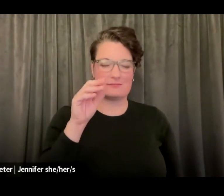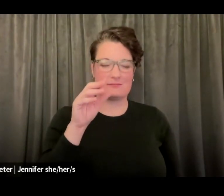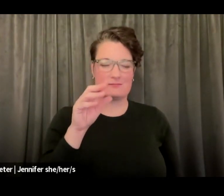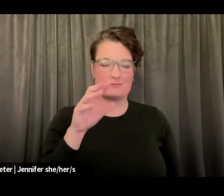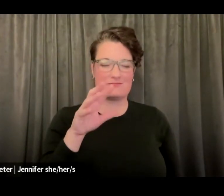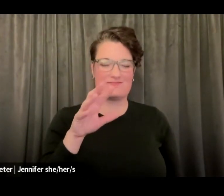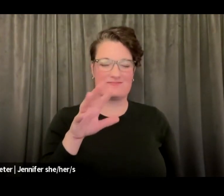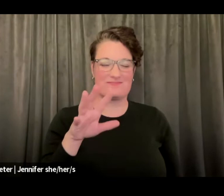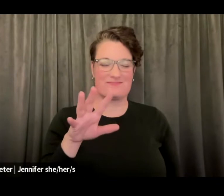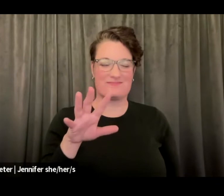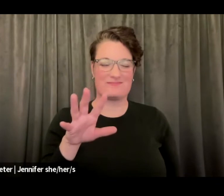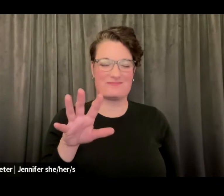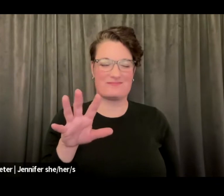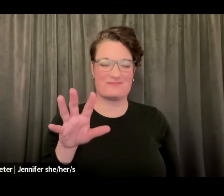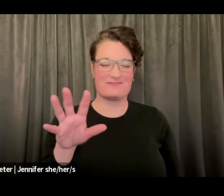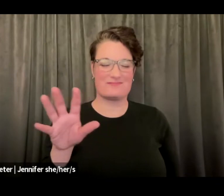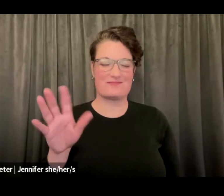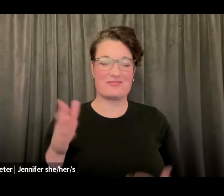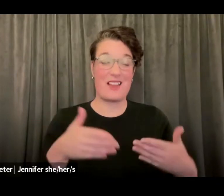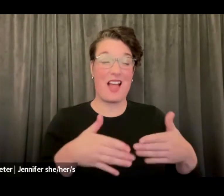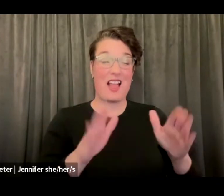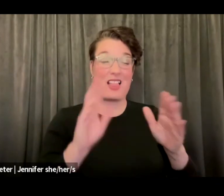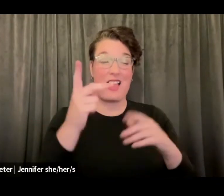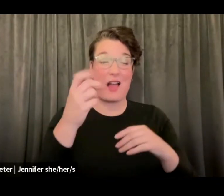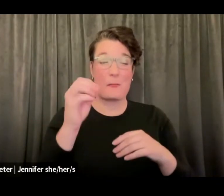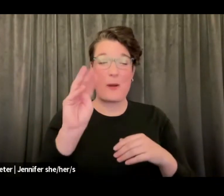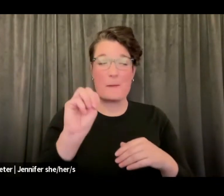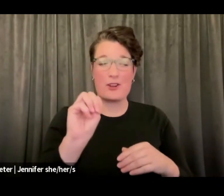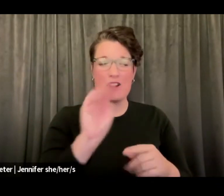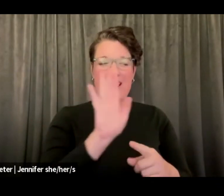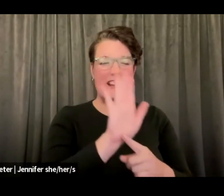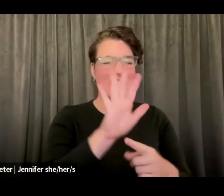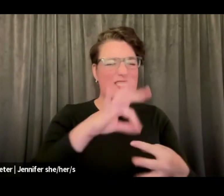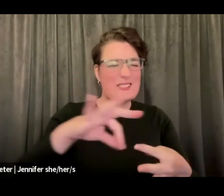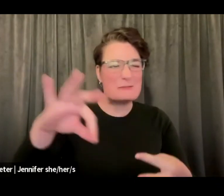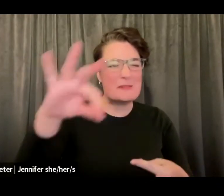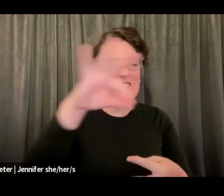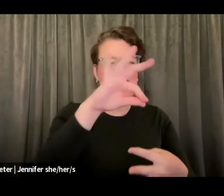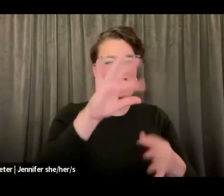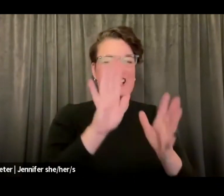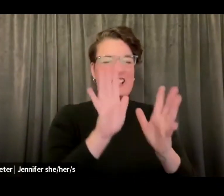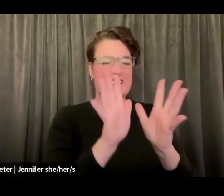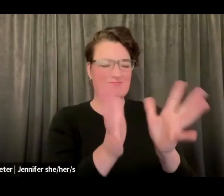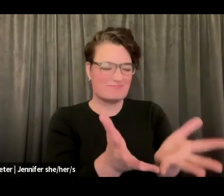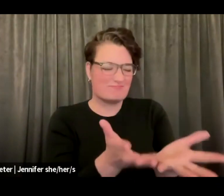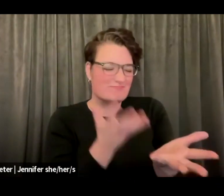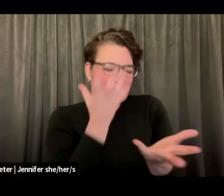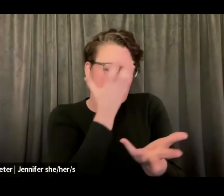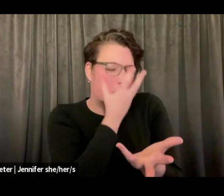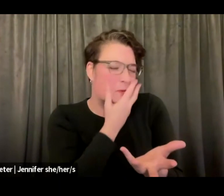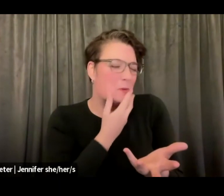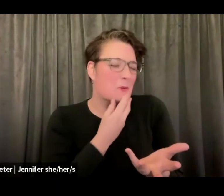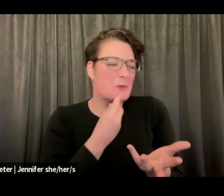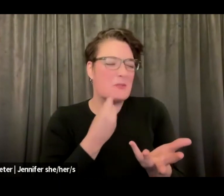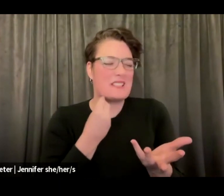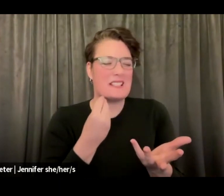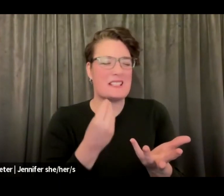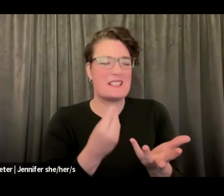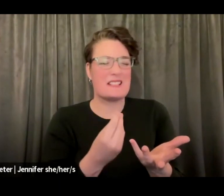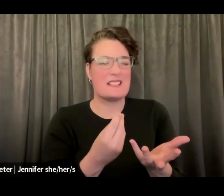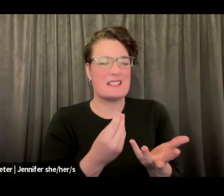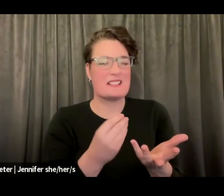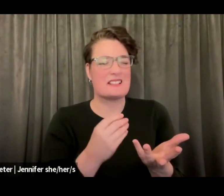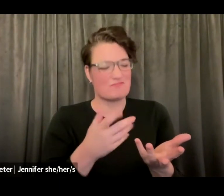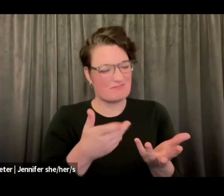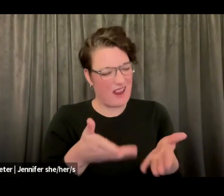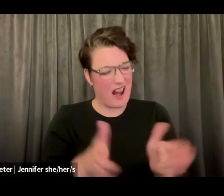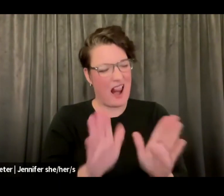and allow pomegranate and her essence, her spirit, her beauty to be with you